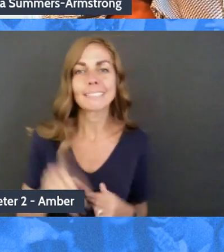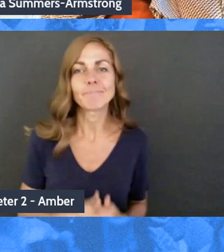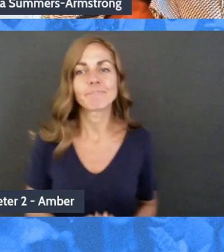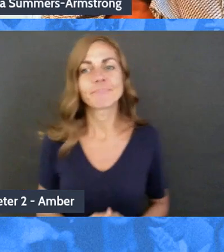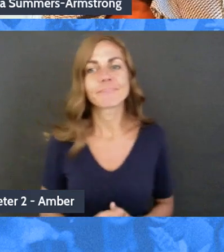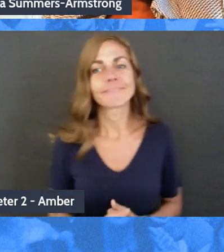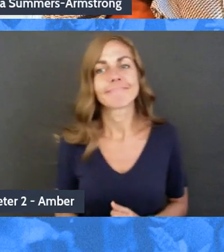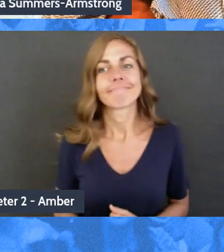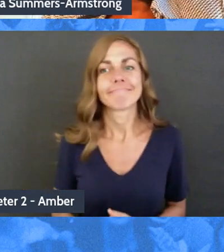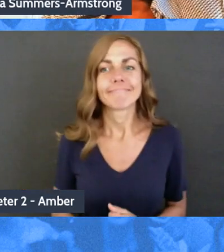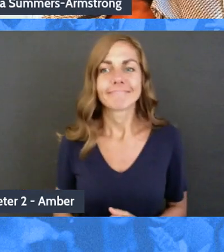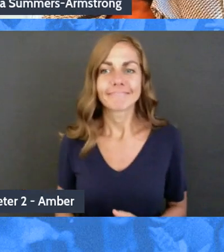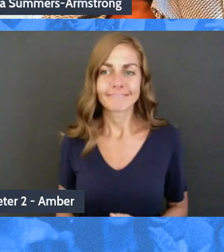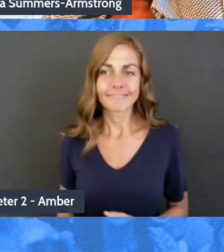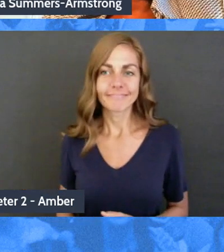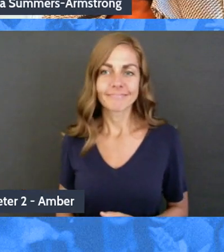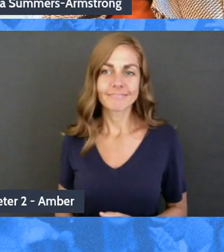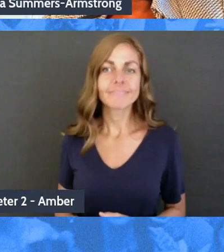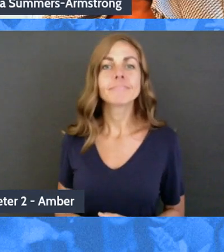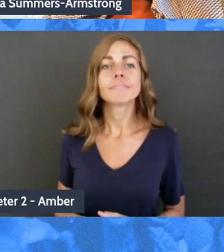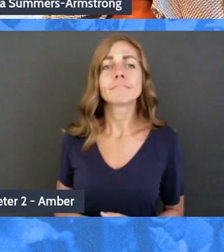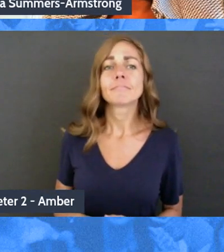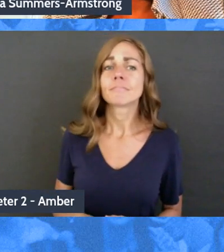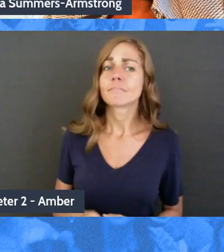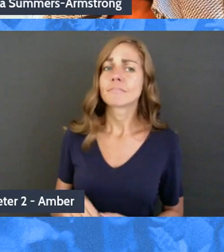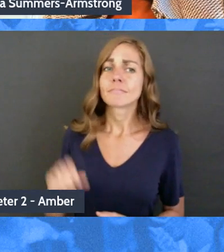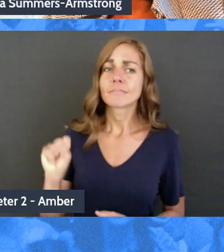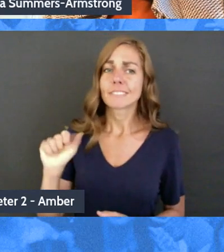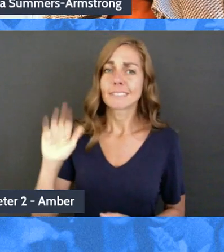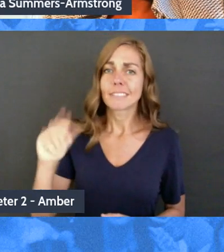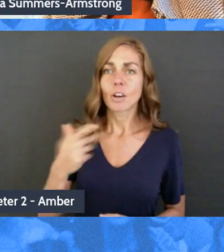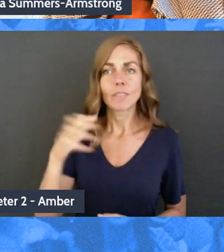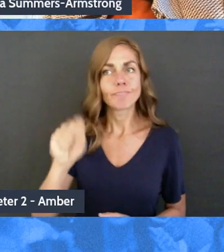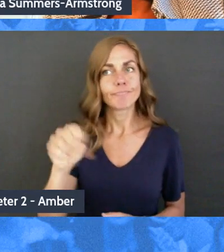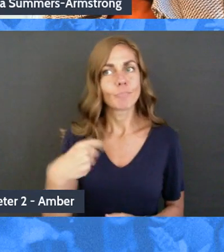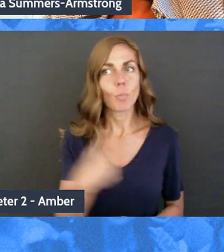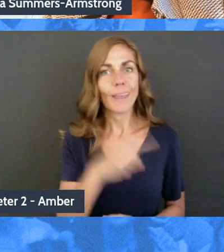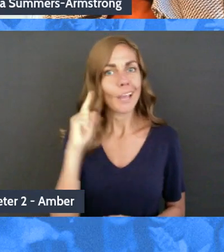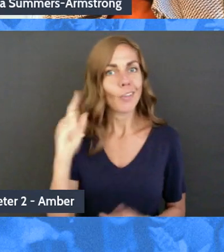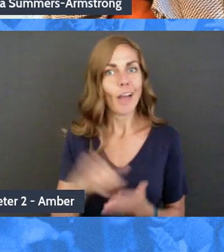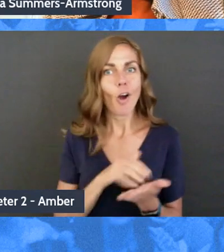Absolutely. That is amazing. We hear that so often where women end up stepping up